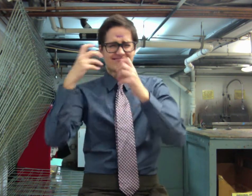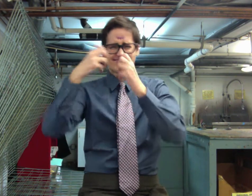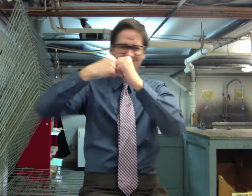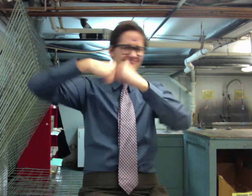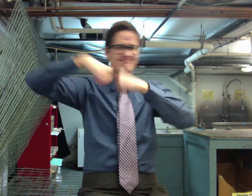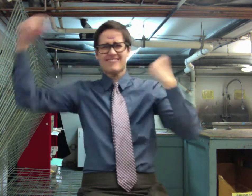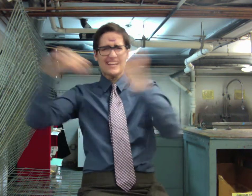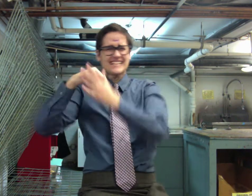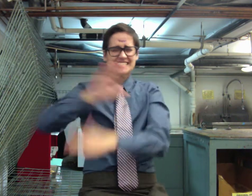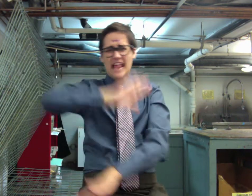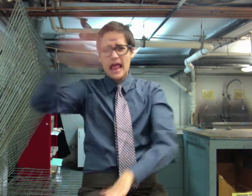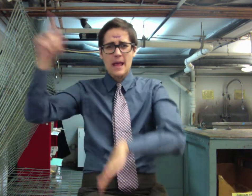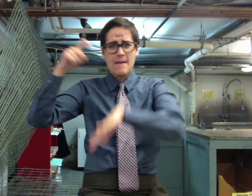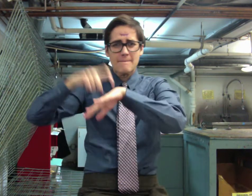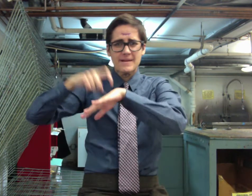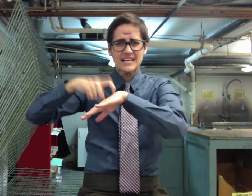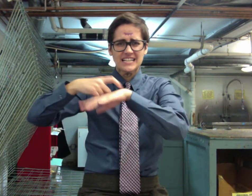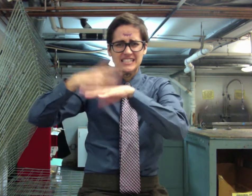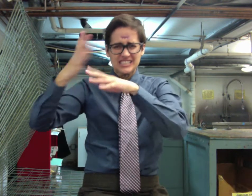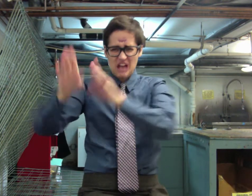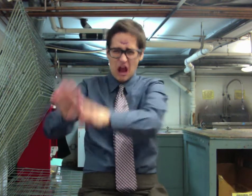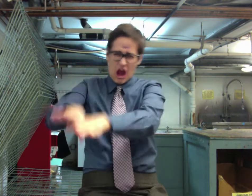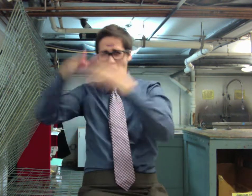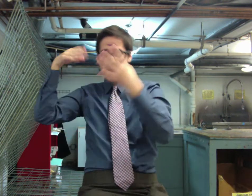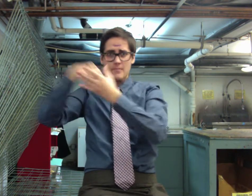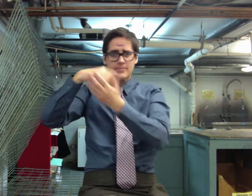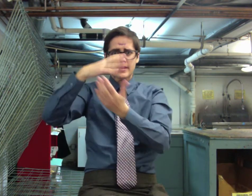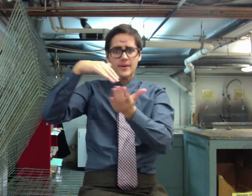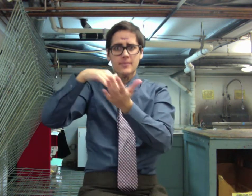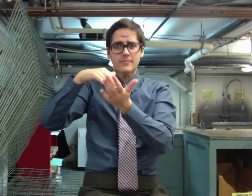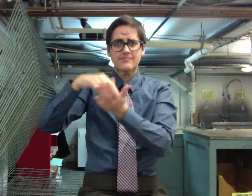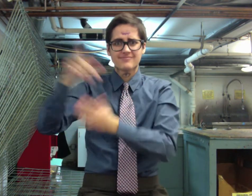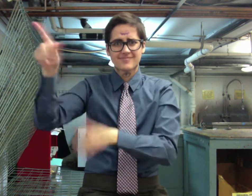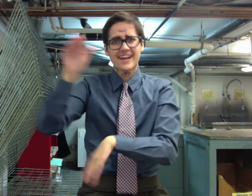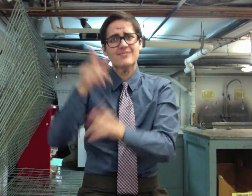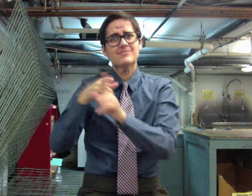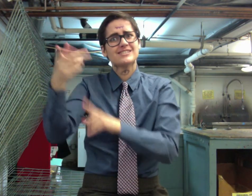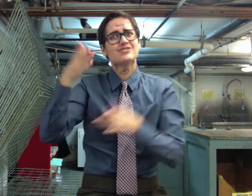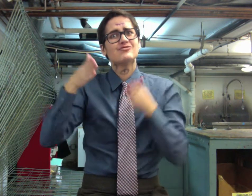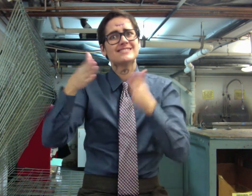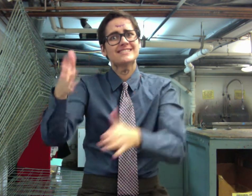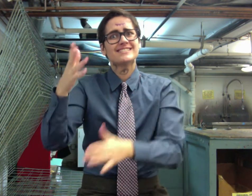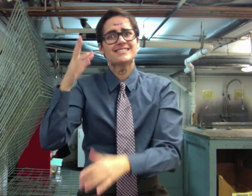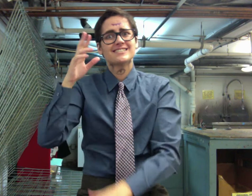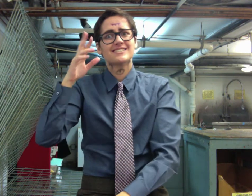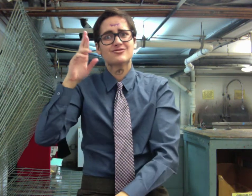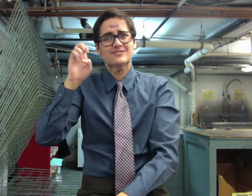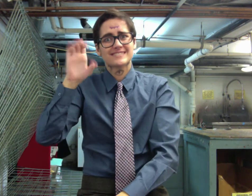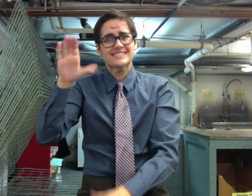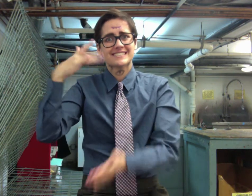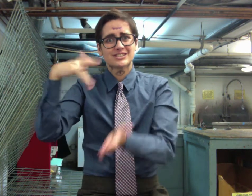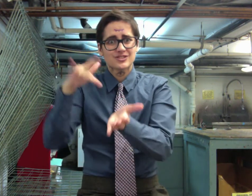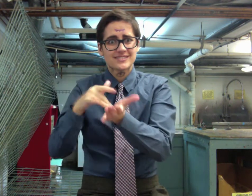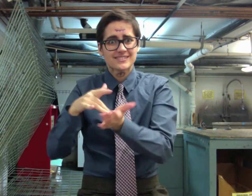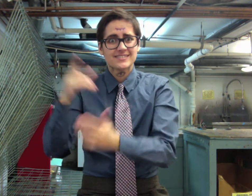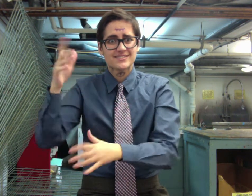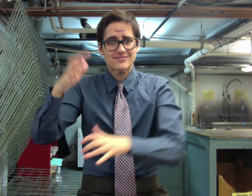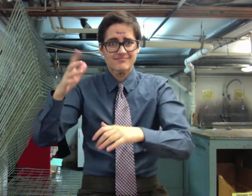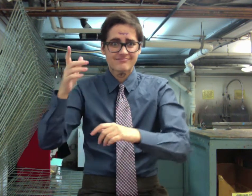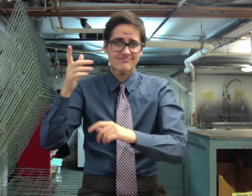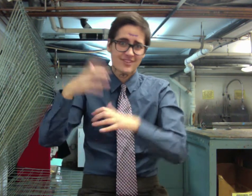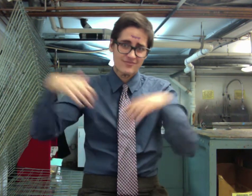space-time screeched open in the Main Street Recreation Center auditorium,